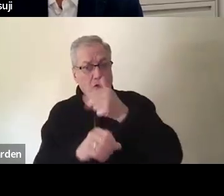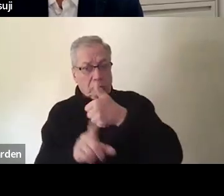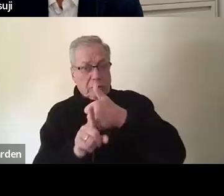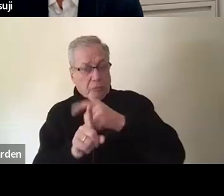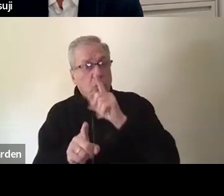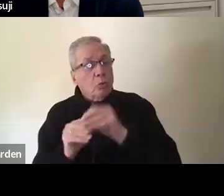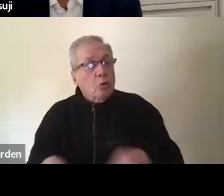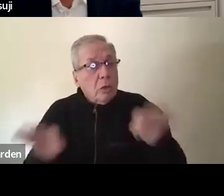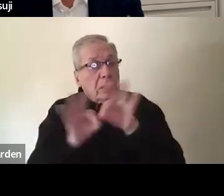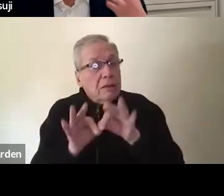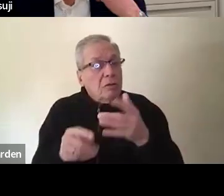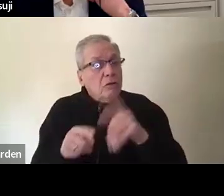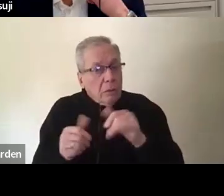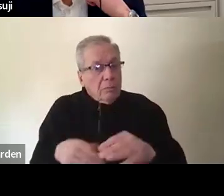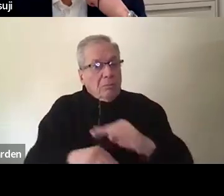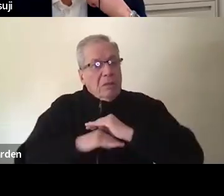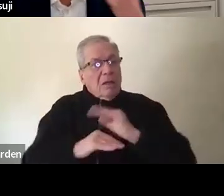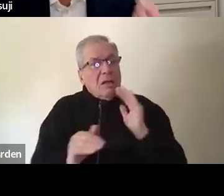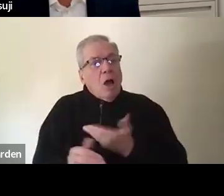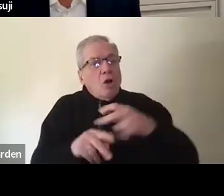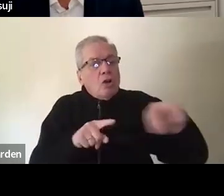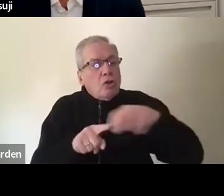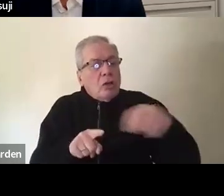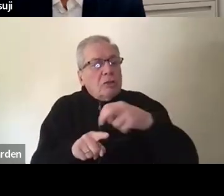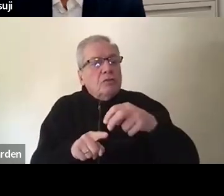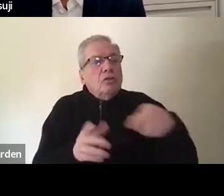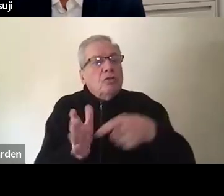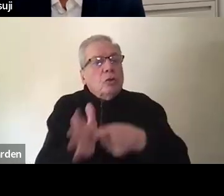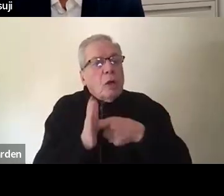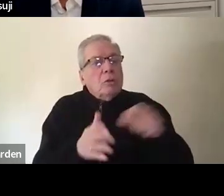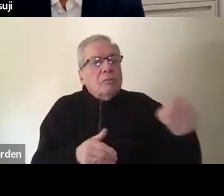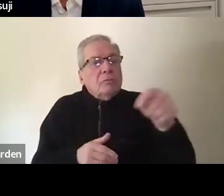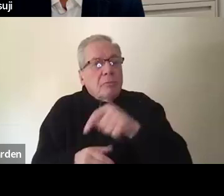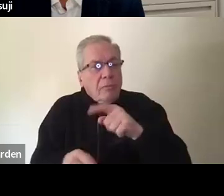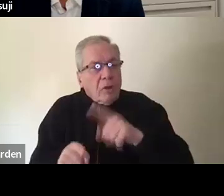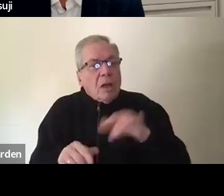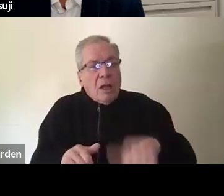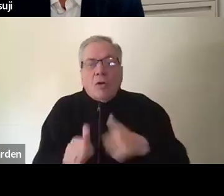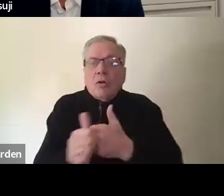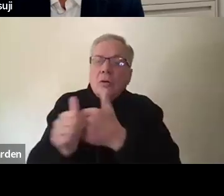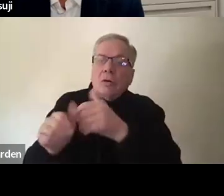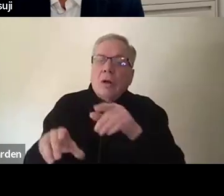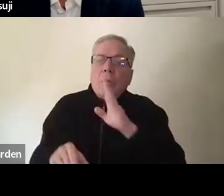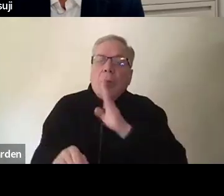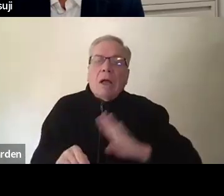it meets the requirement to transfer and be ready to pursue their bachelor program at the school.